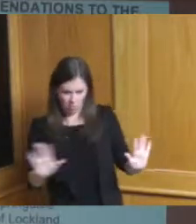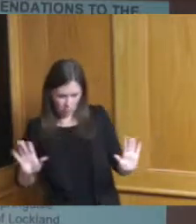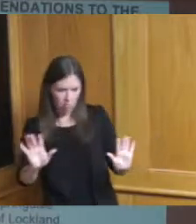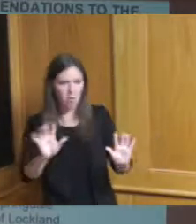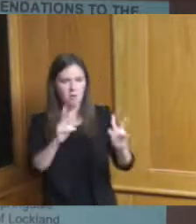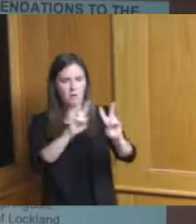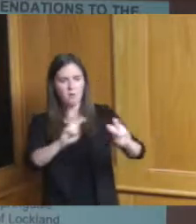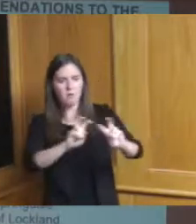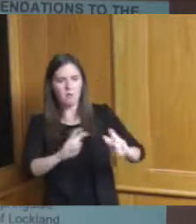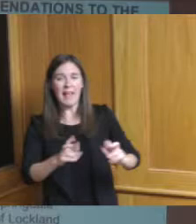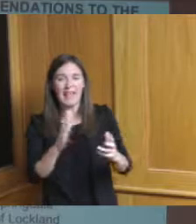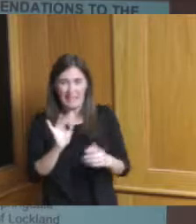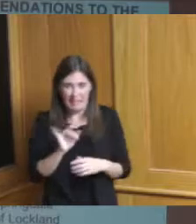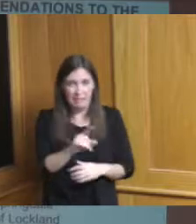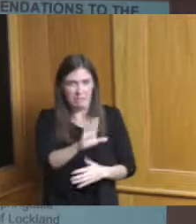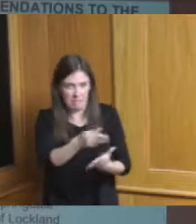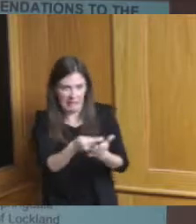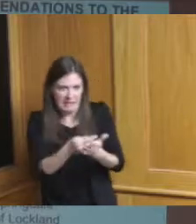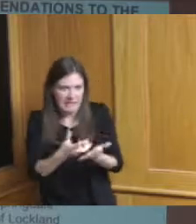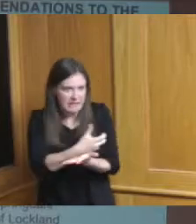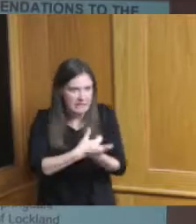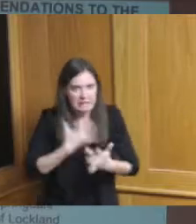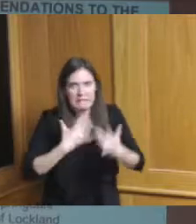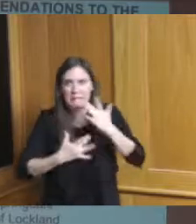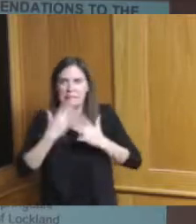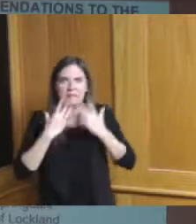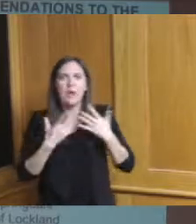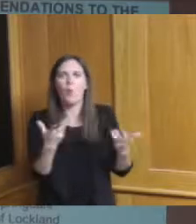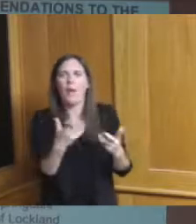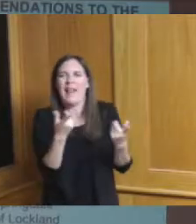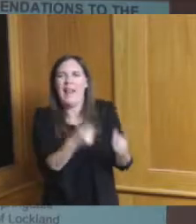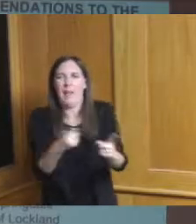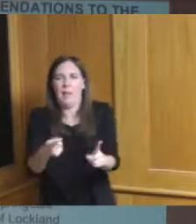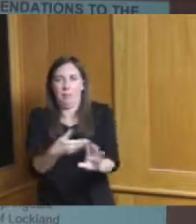if the company was a little short on their goals what were the circumstances and obviously coveted